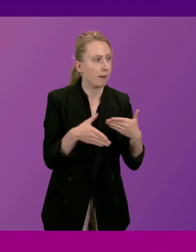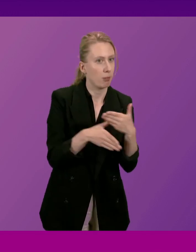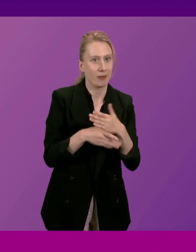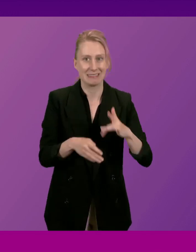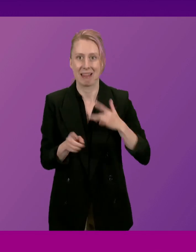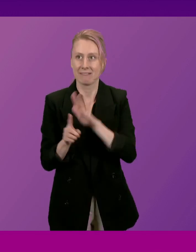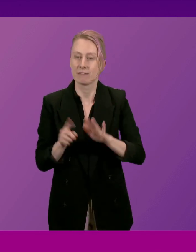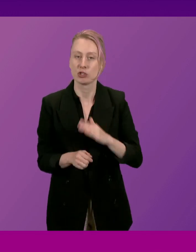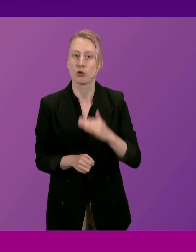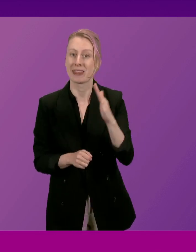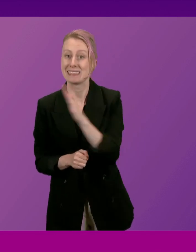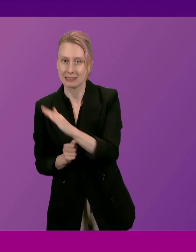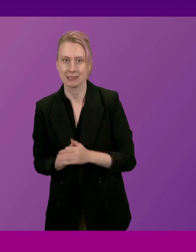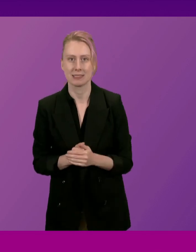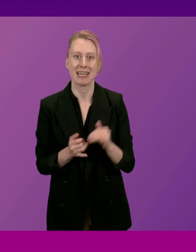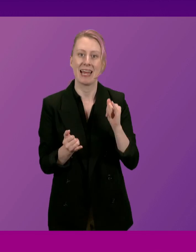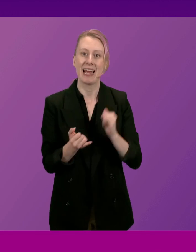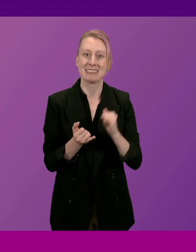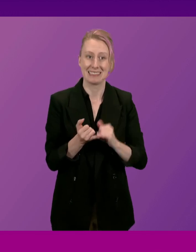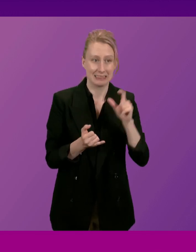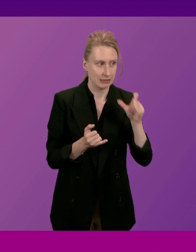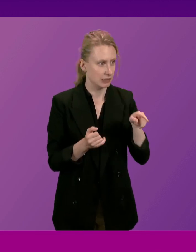The Scottish Funding Council’s recent funding allocation includes a substantial